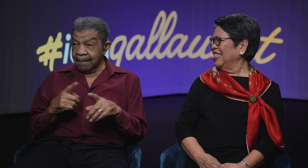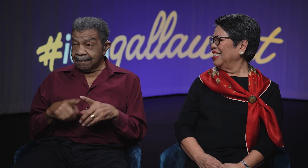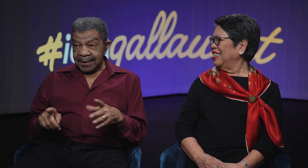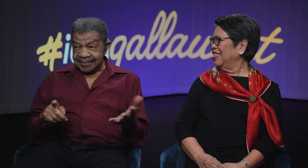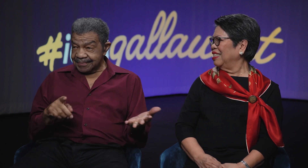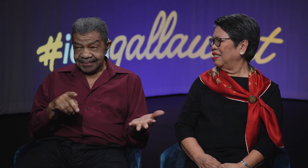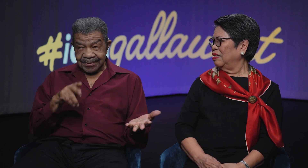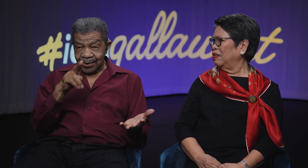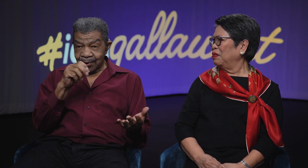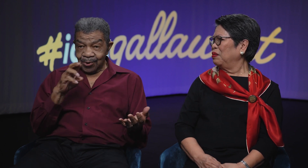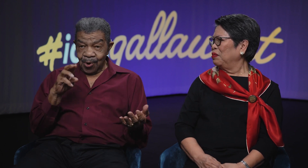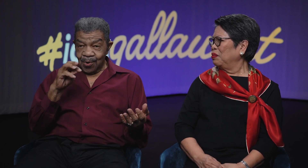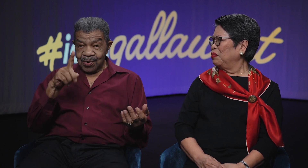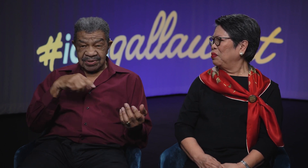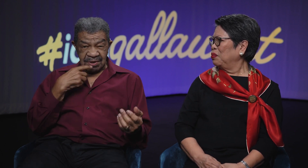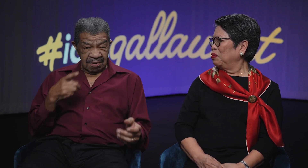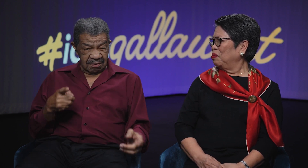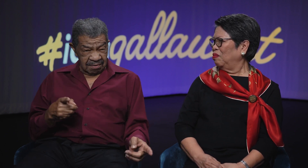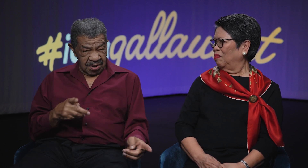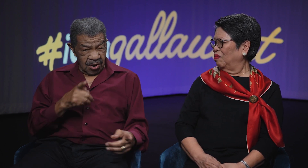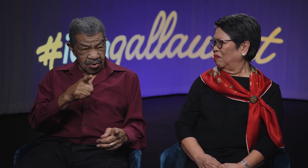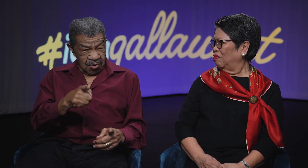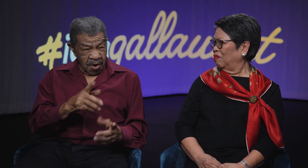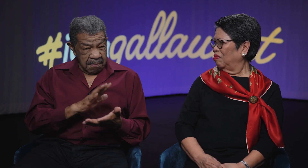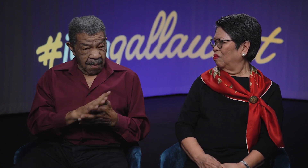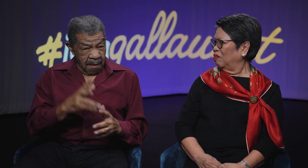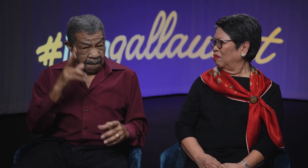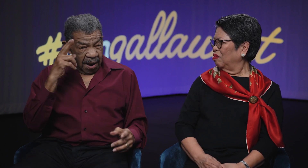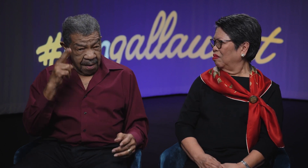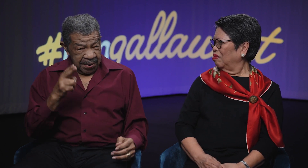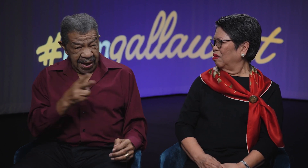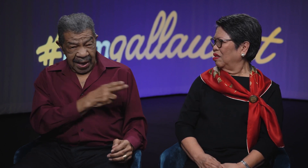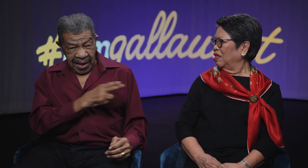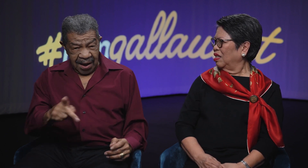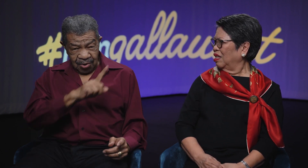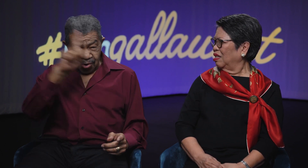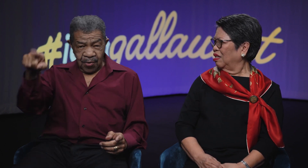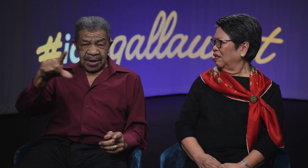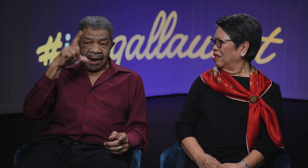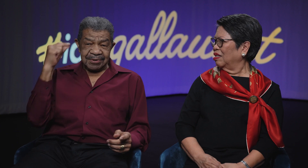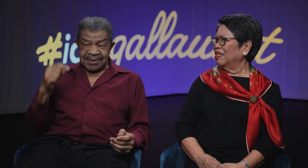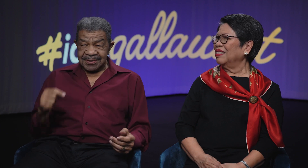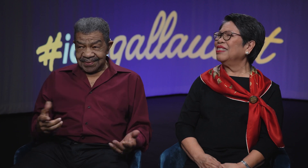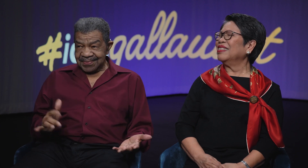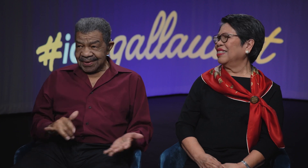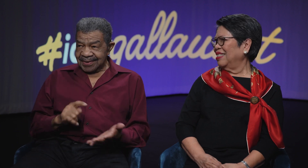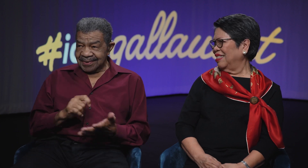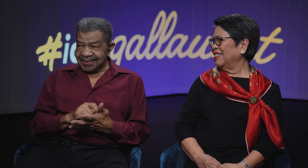Dr. Norwood said - “you become a barber? Hell no, you’re going to Gallaudet!”